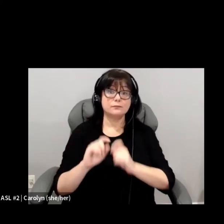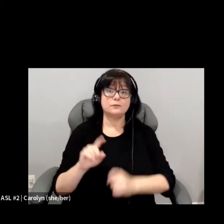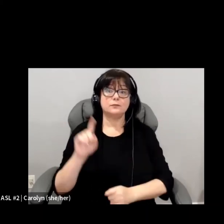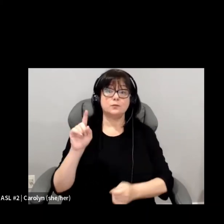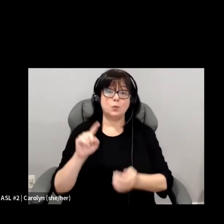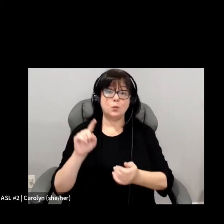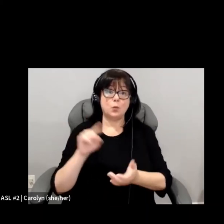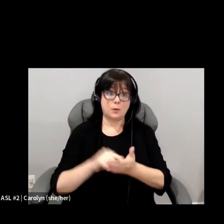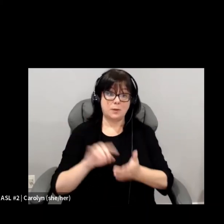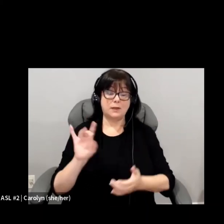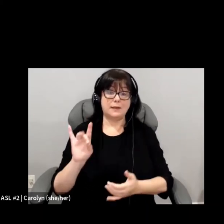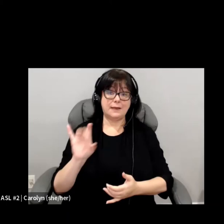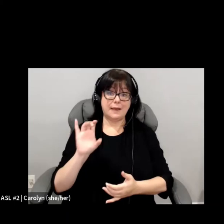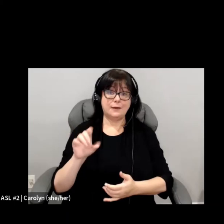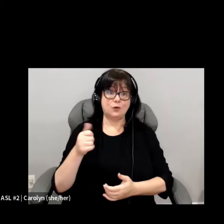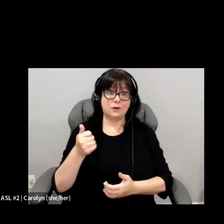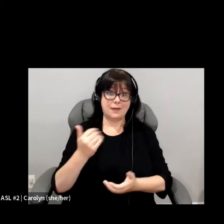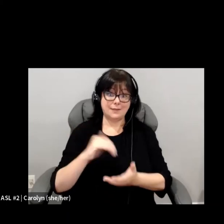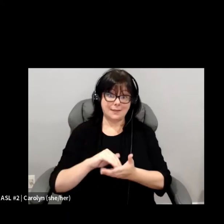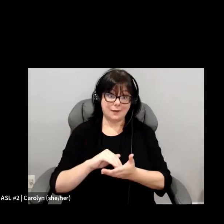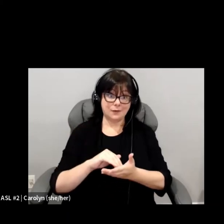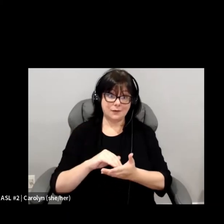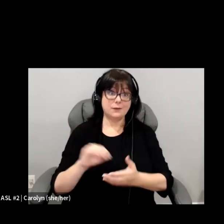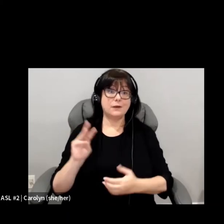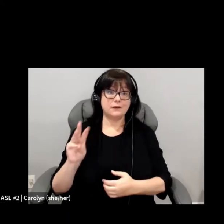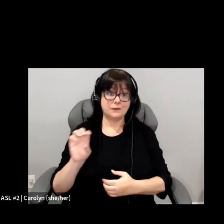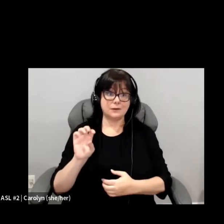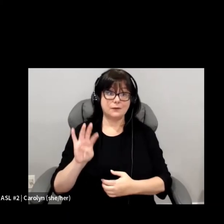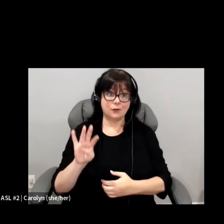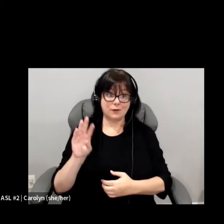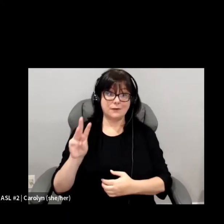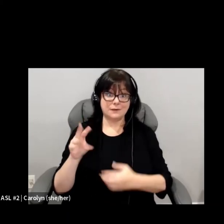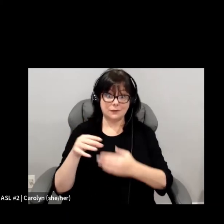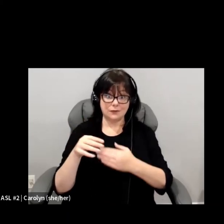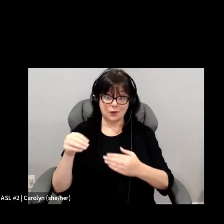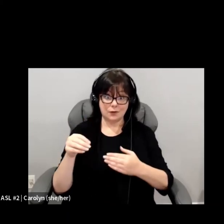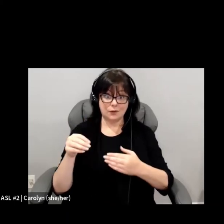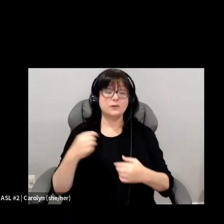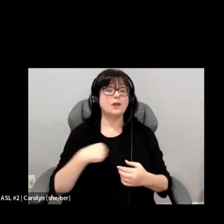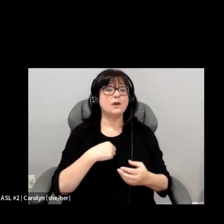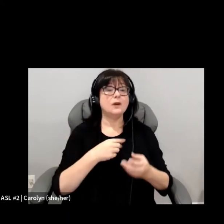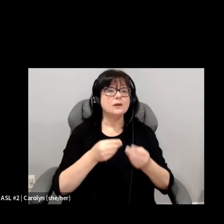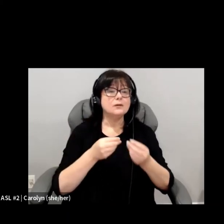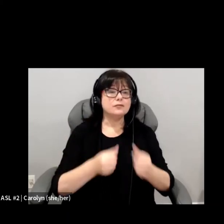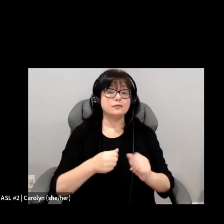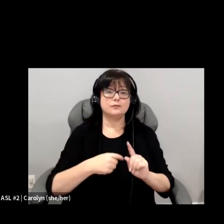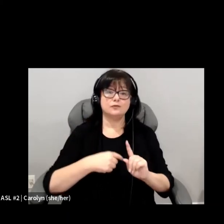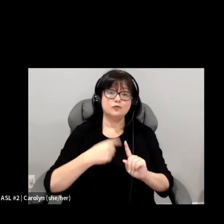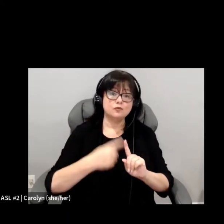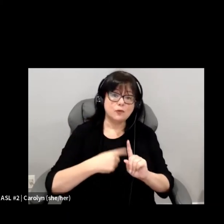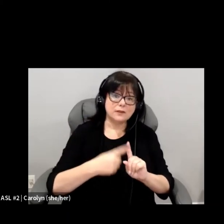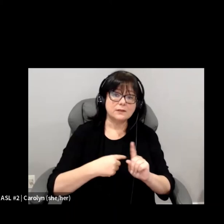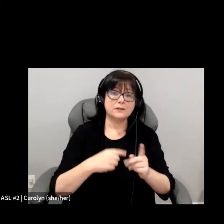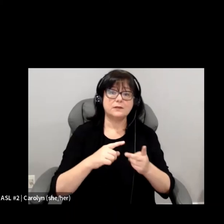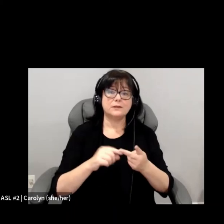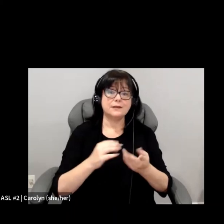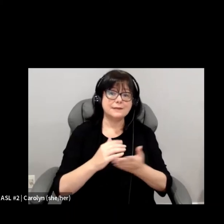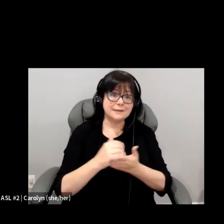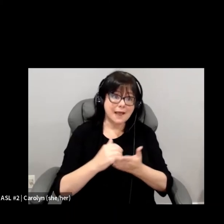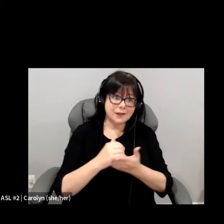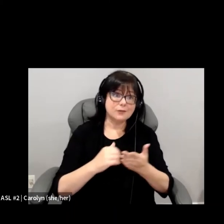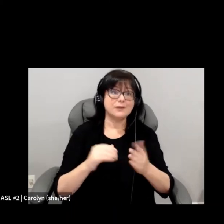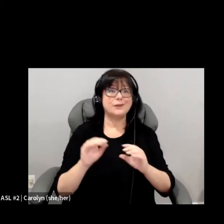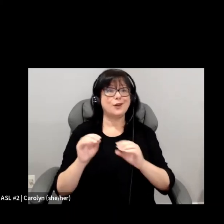EXPENSES INCURRED OVER THE YEAR INCLUDING TAERLS, RENT AND OFFICE EXPENSES.